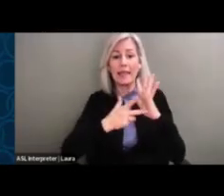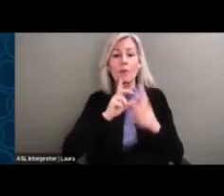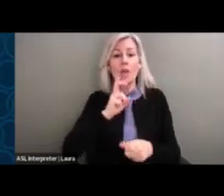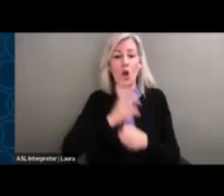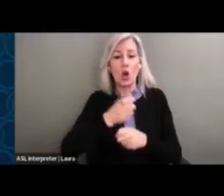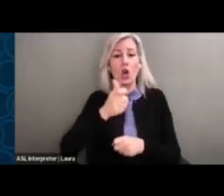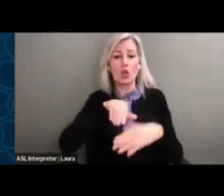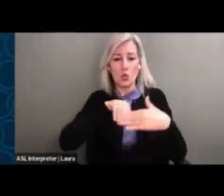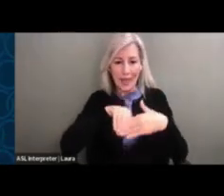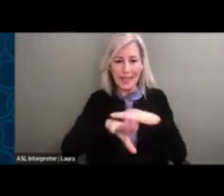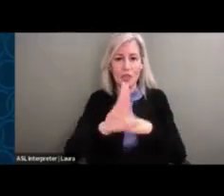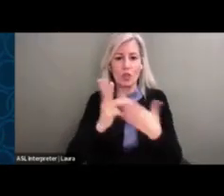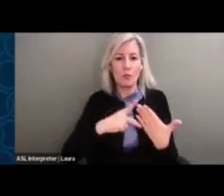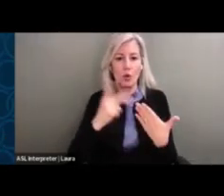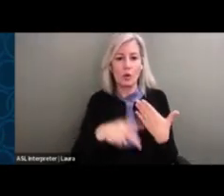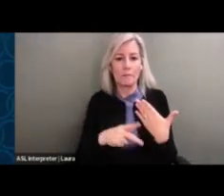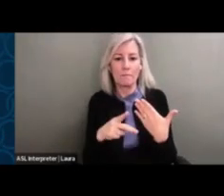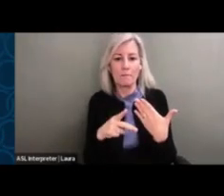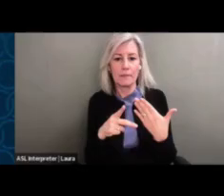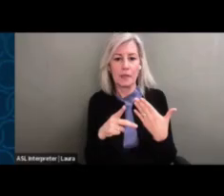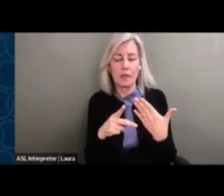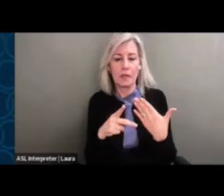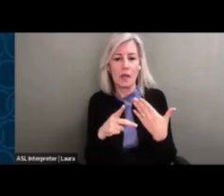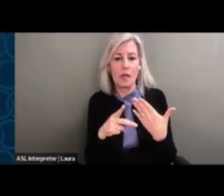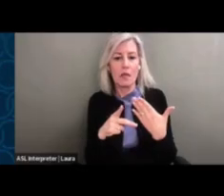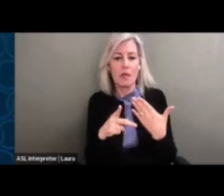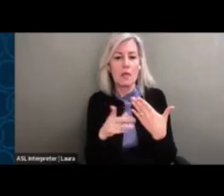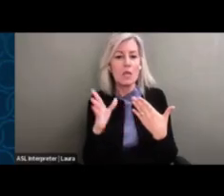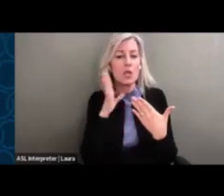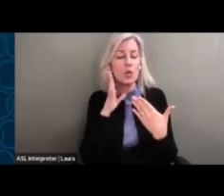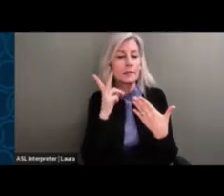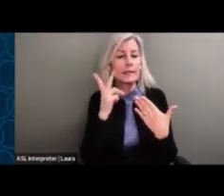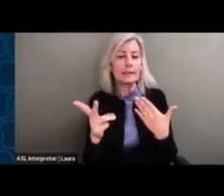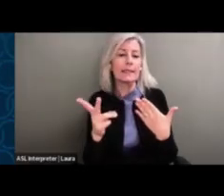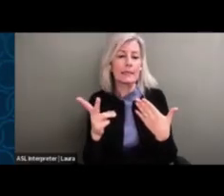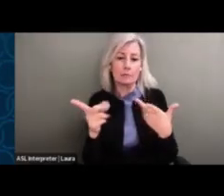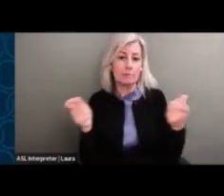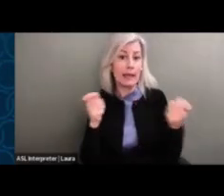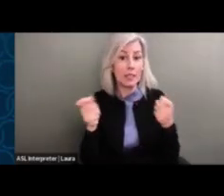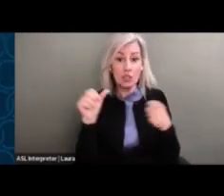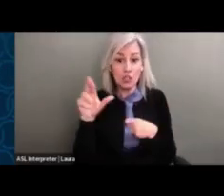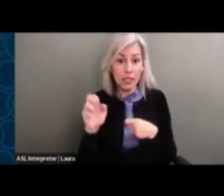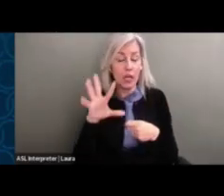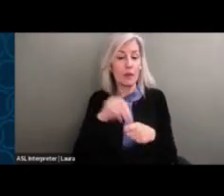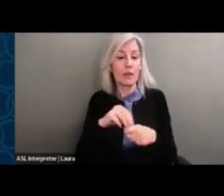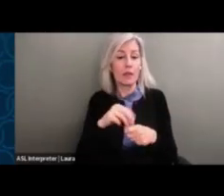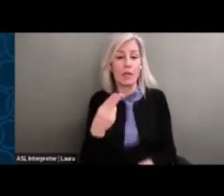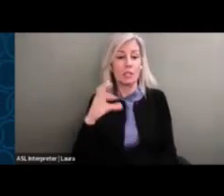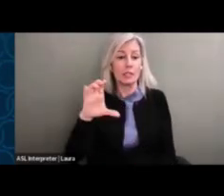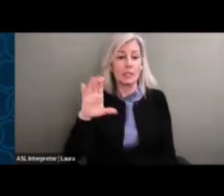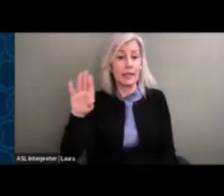and states get to define the level of care increasing , meaning it would be harder to enter these programs.